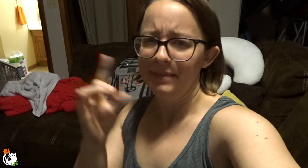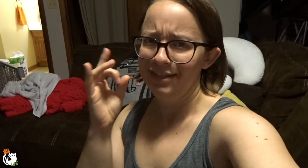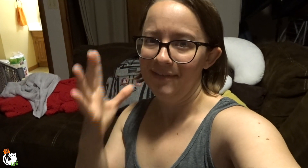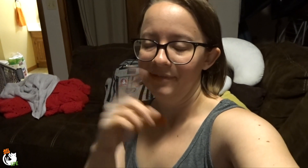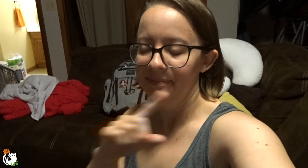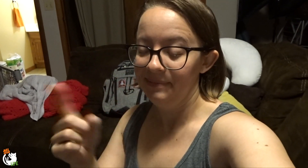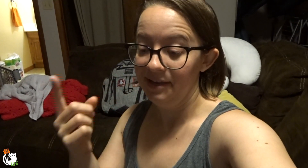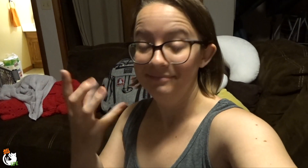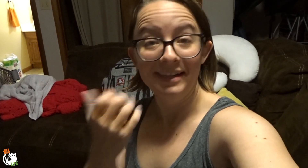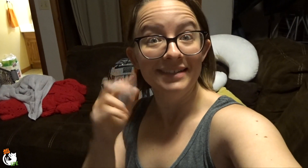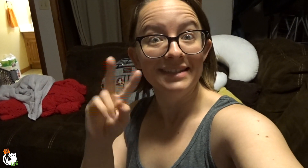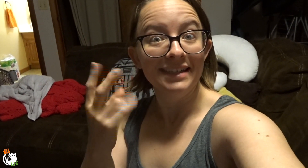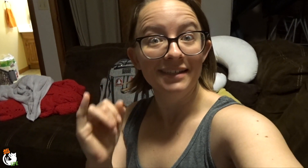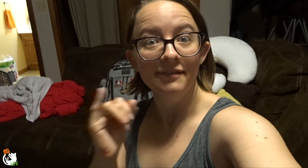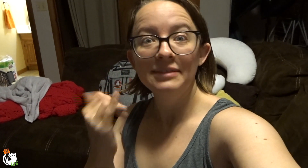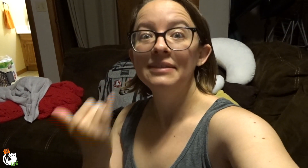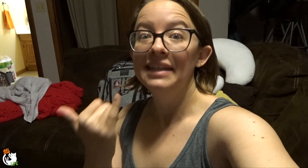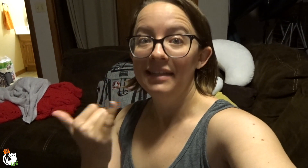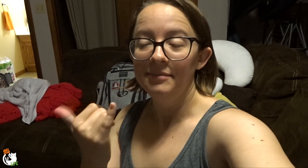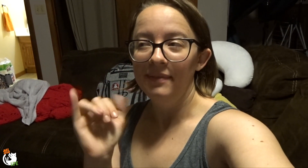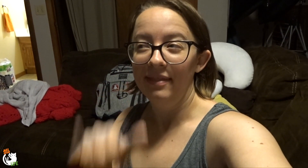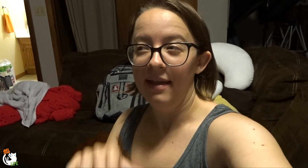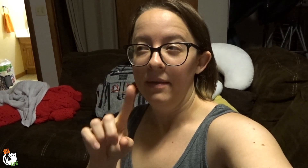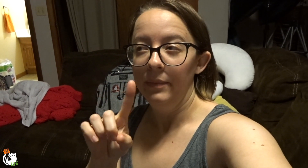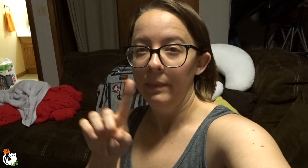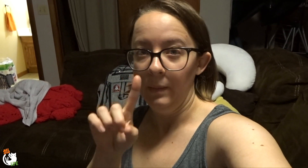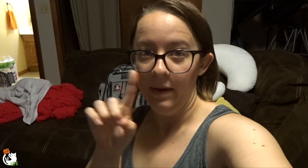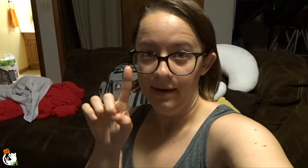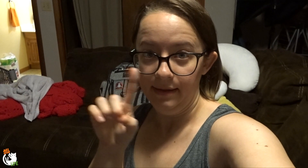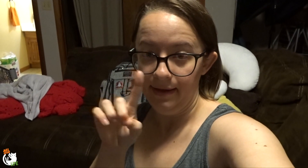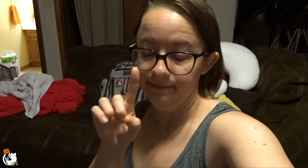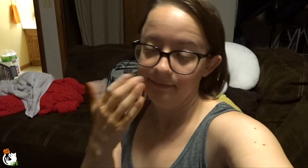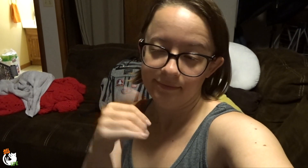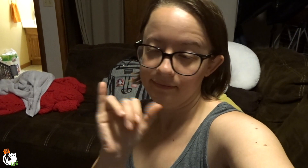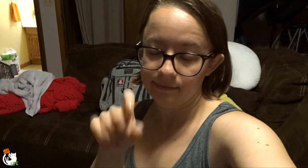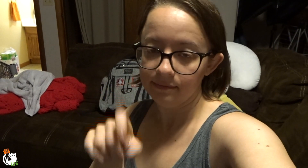that the interview went bad, but I got a second interview! So we're gonna see about that. That's at 1:00p.